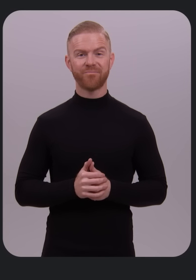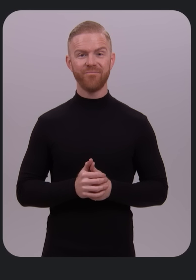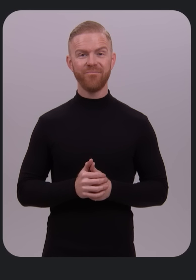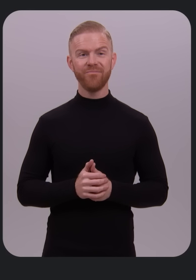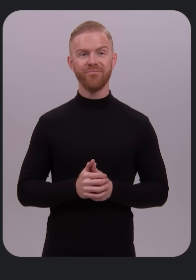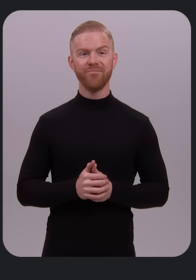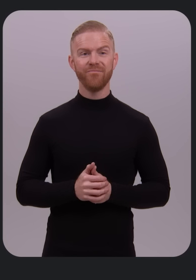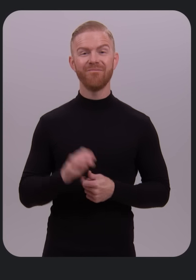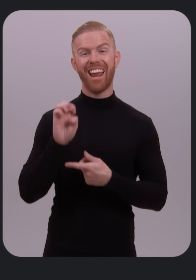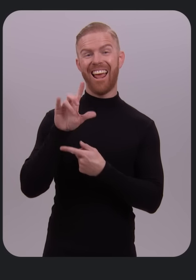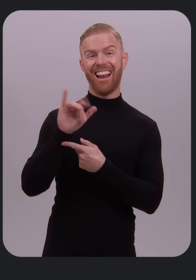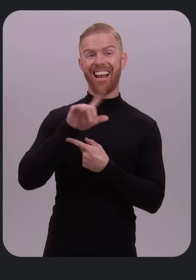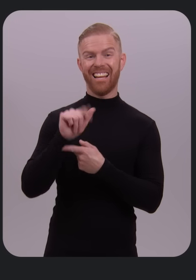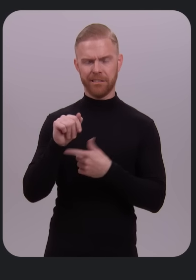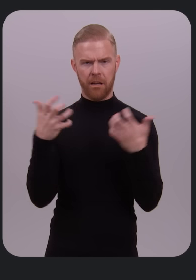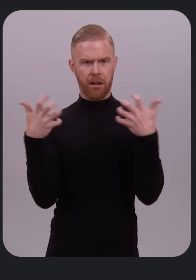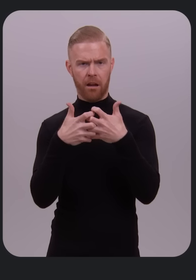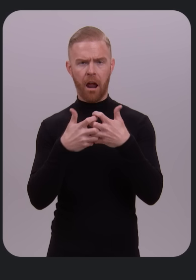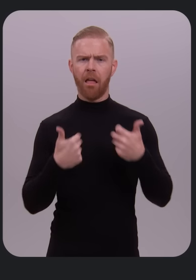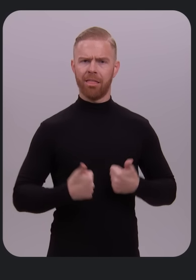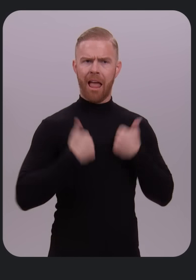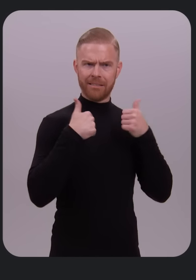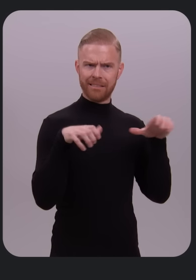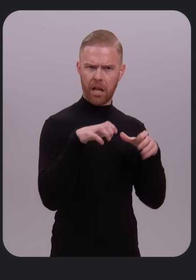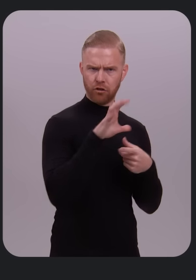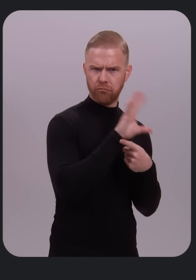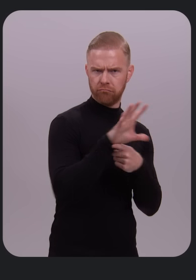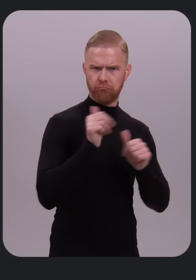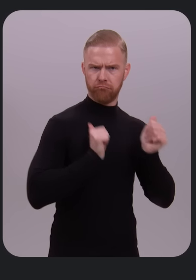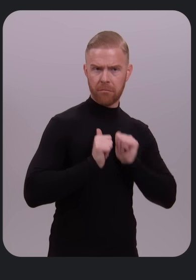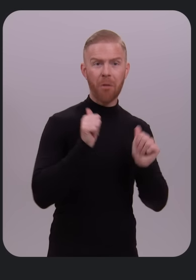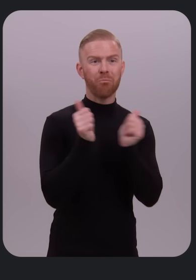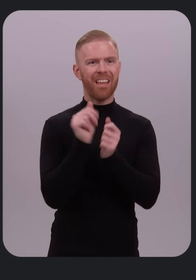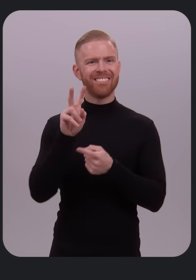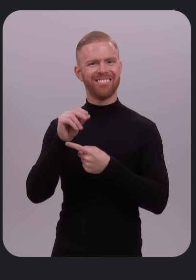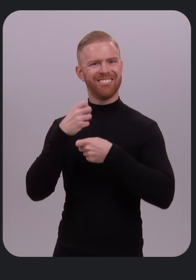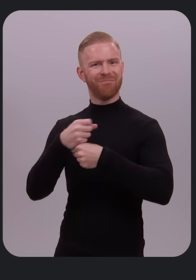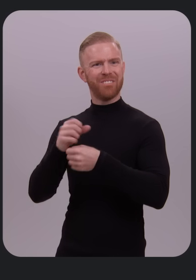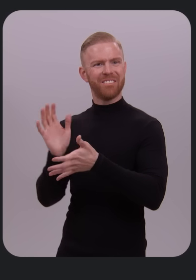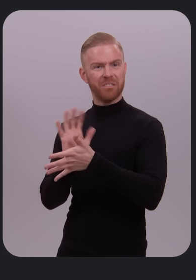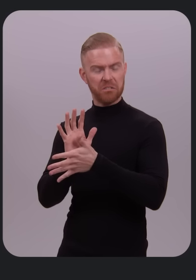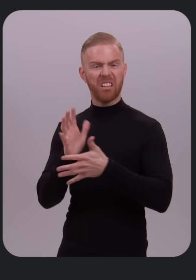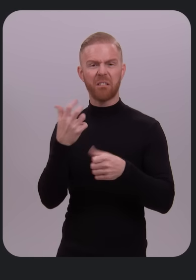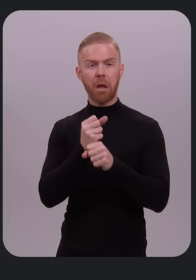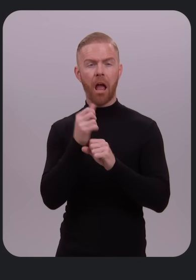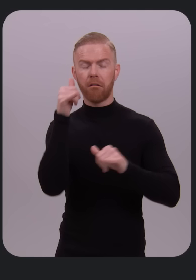Eliza combined live action performance with Veo-generated video, like the microscopic worlds,